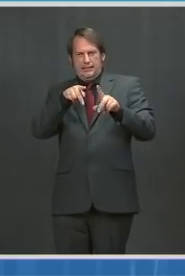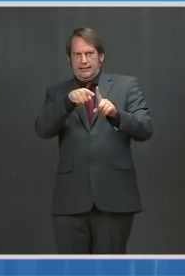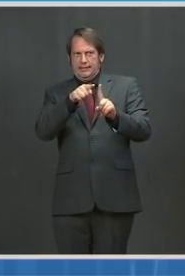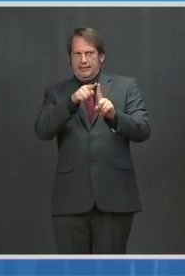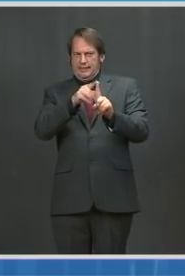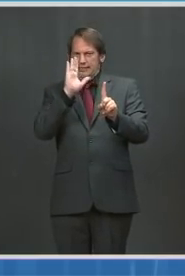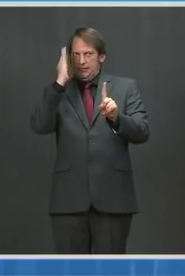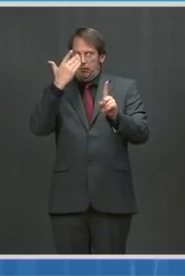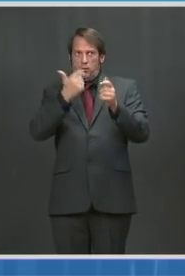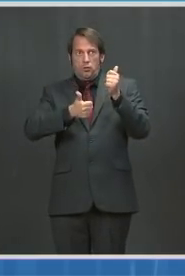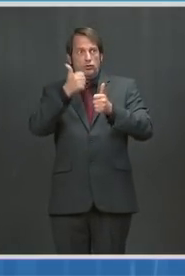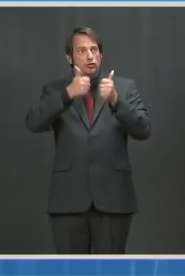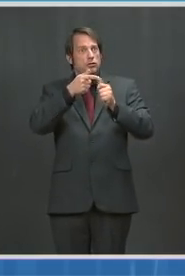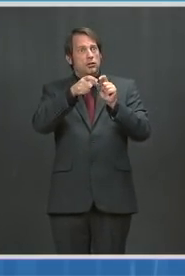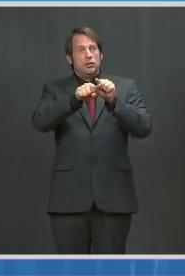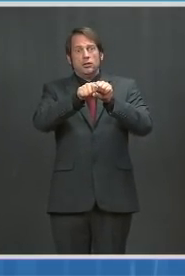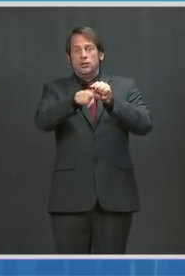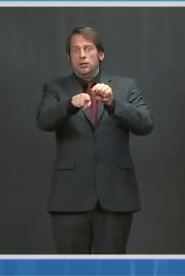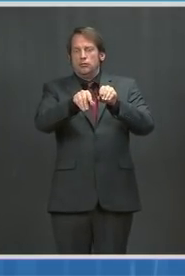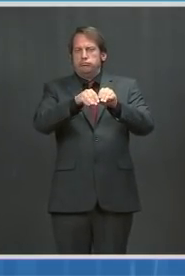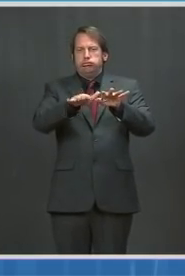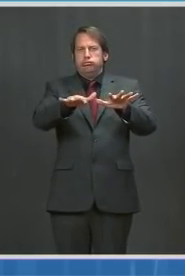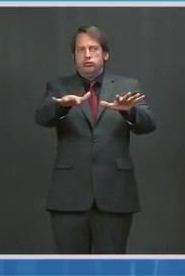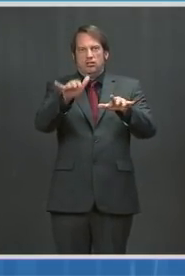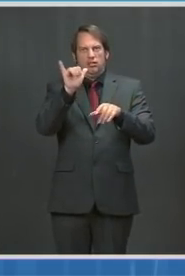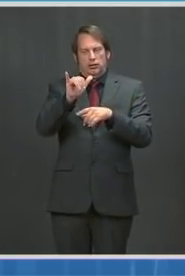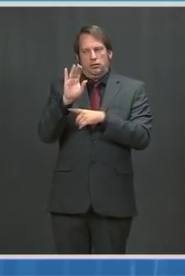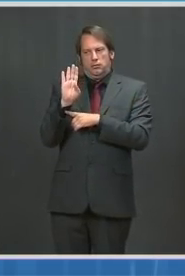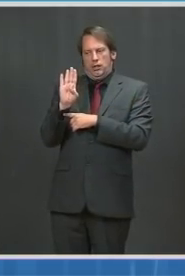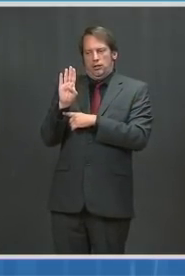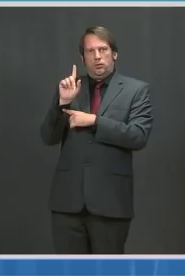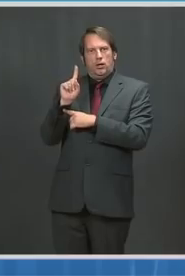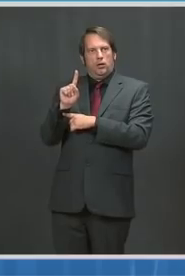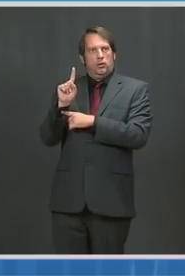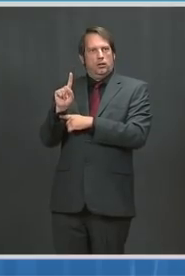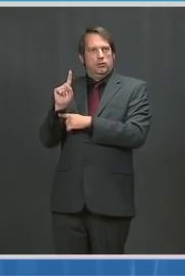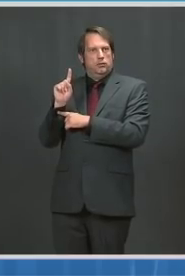circulating in the United States. Testing remains an important strategy